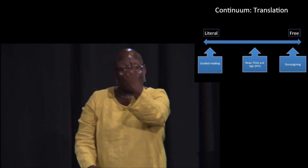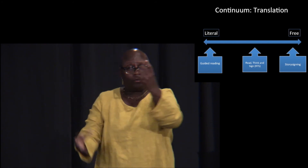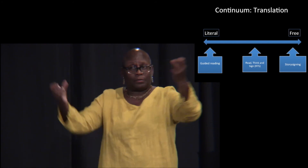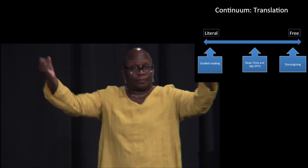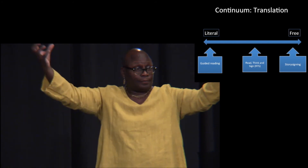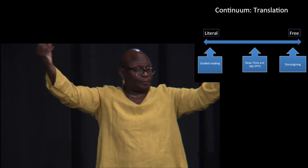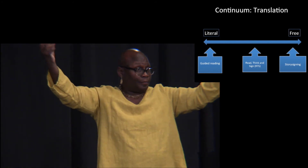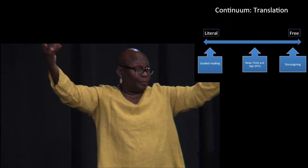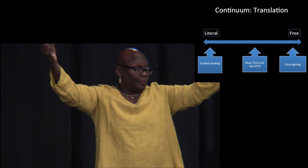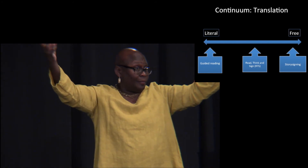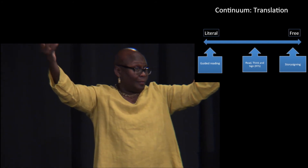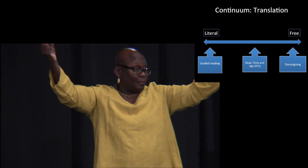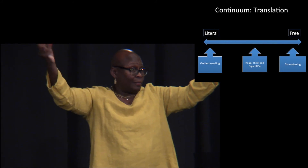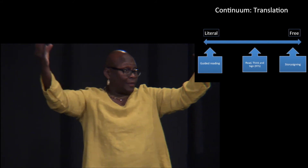Teachers can use guided reading to